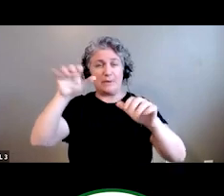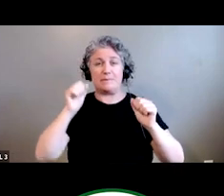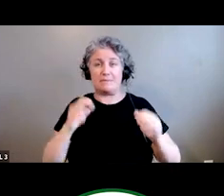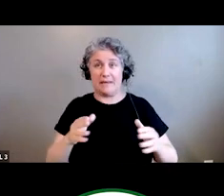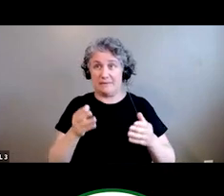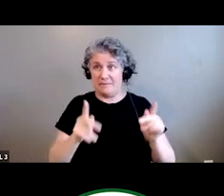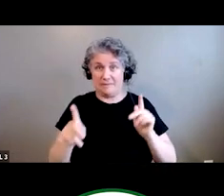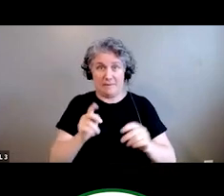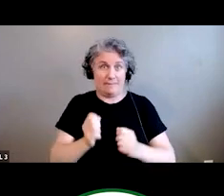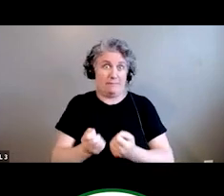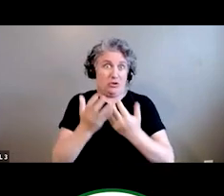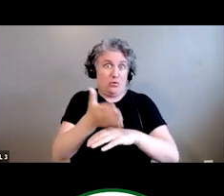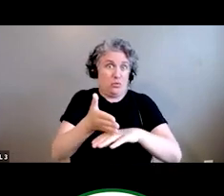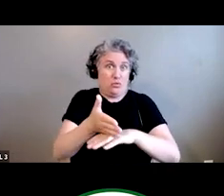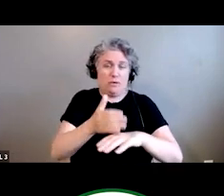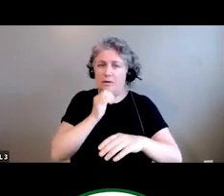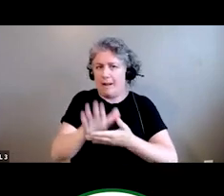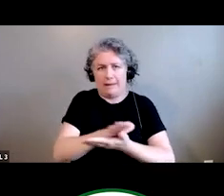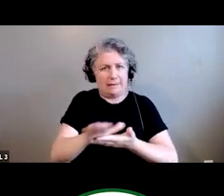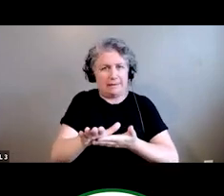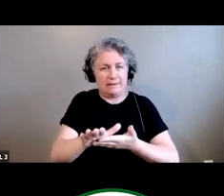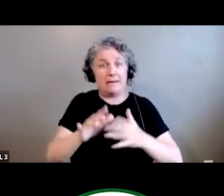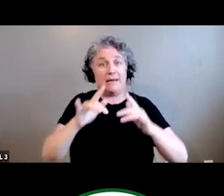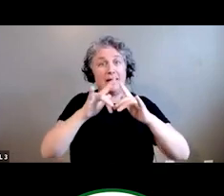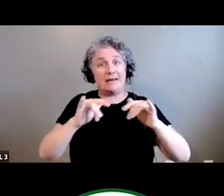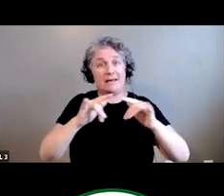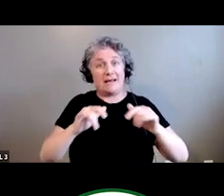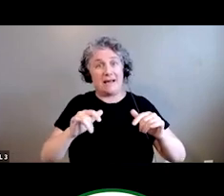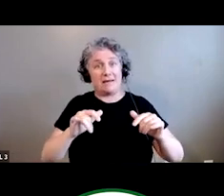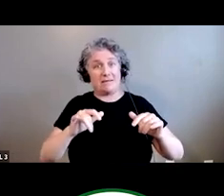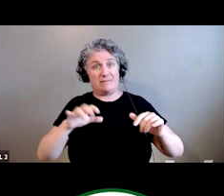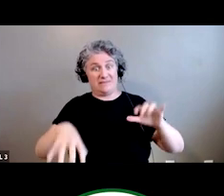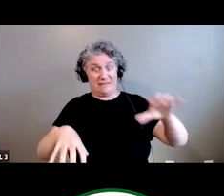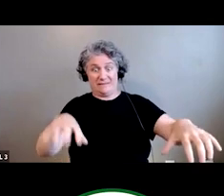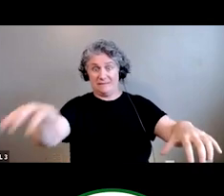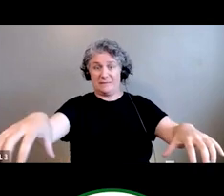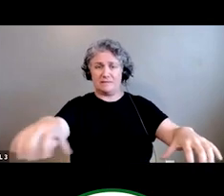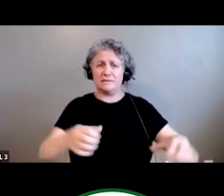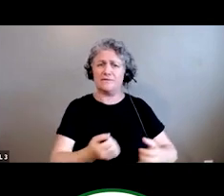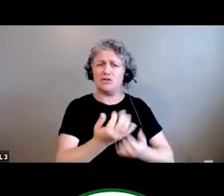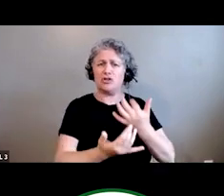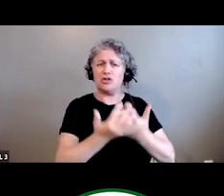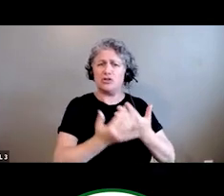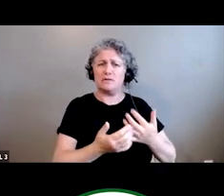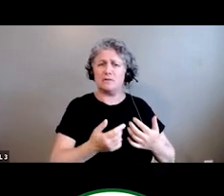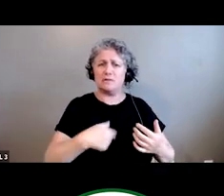that's used for campfires. As a mix of chemicals within that too so I think that's very much related. I really wanna